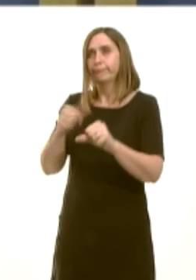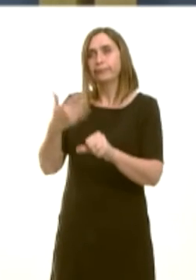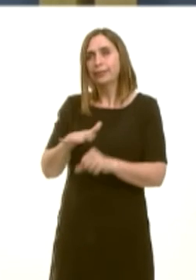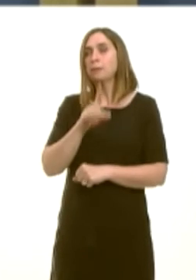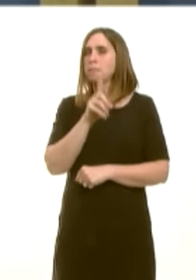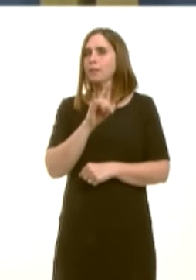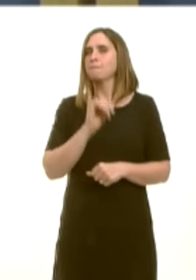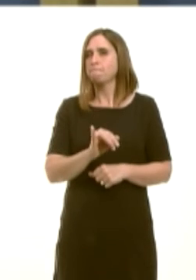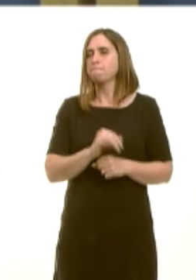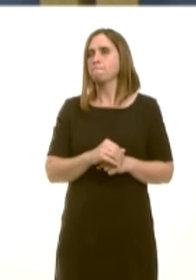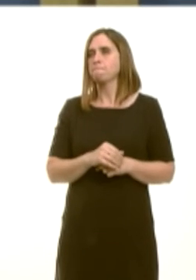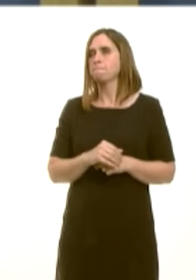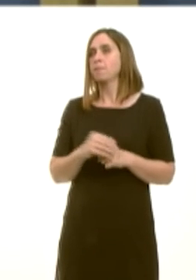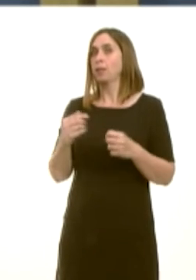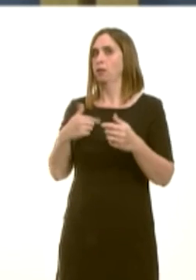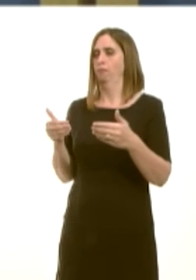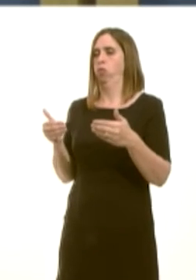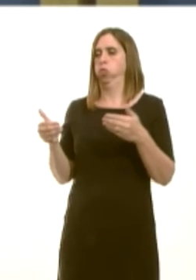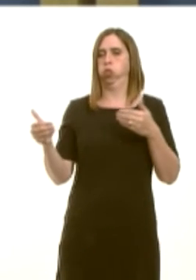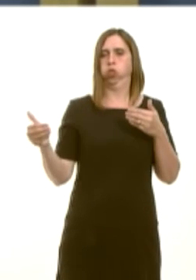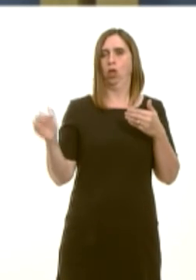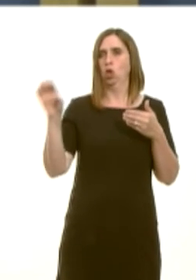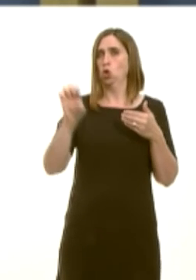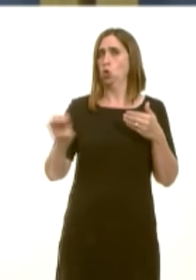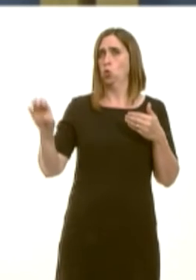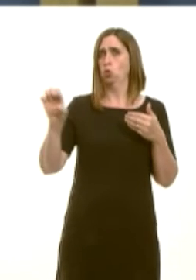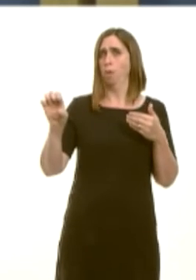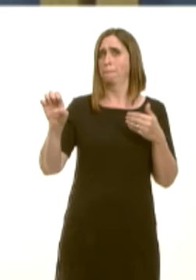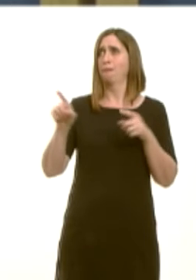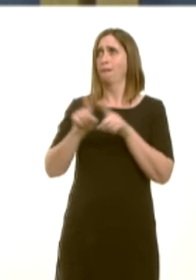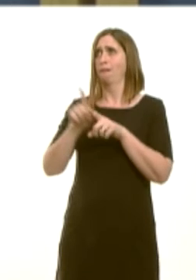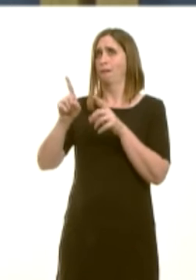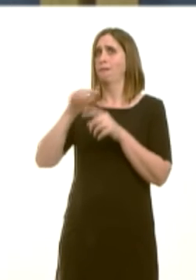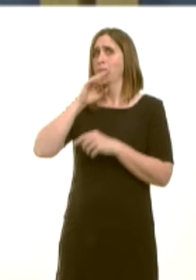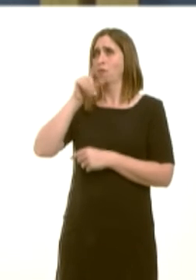weíre far further back than most of Europe and certainly North America in the development